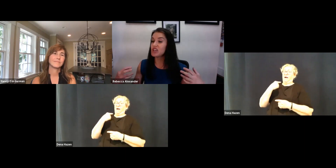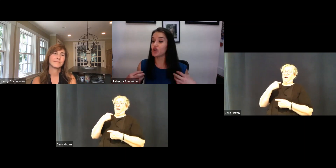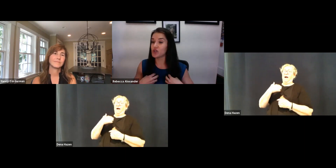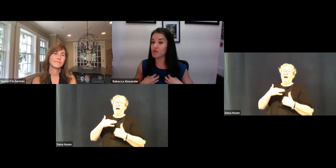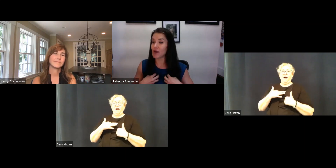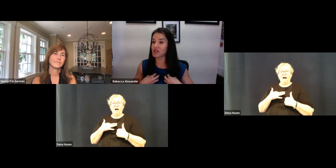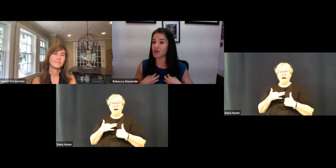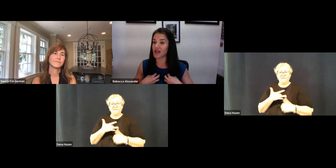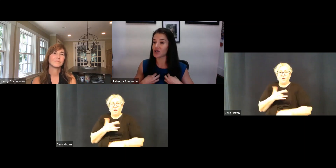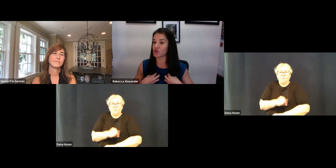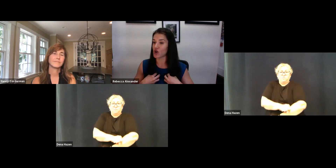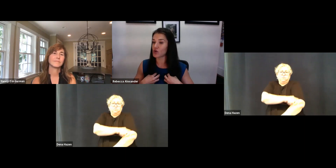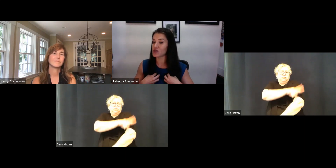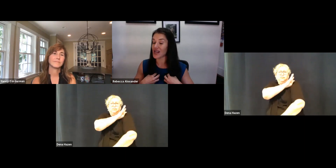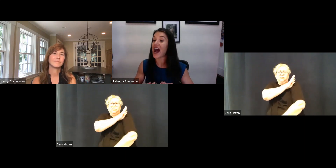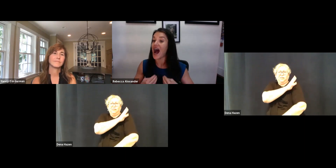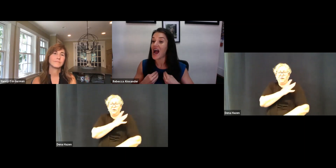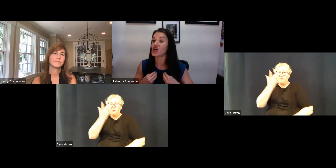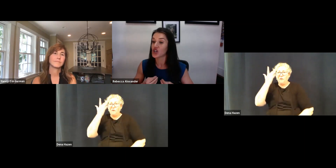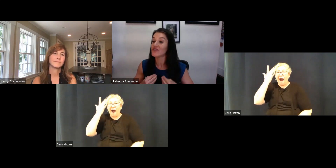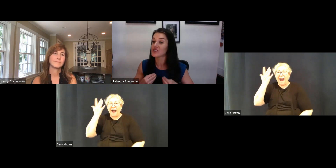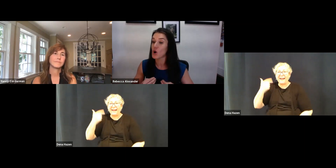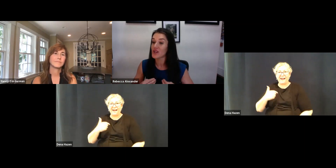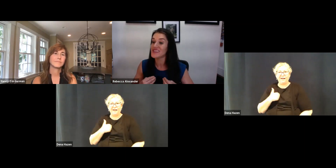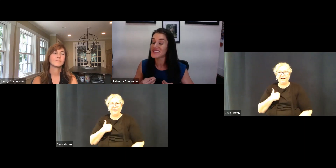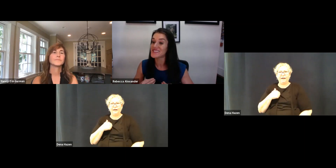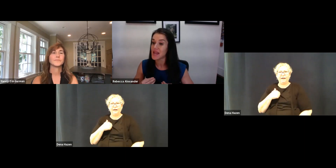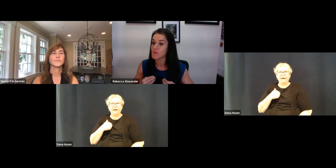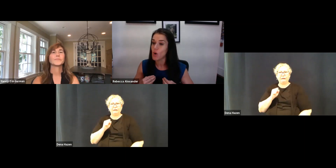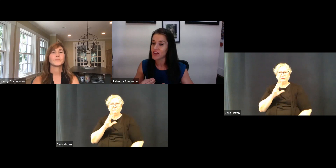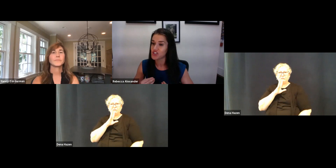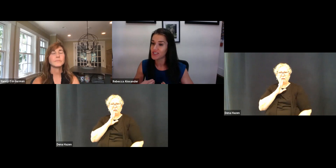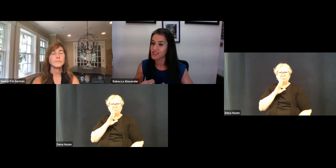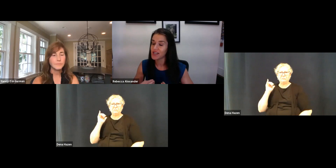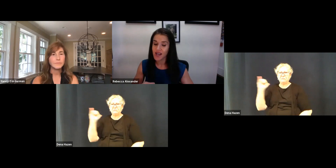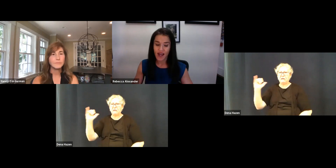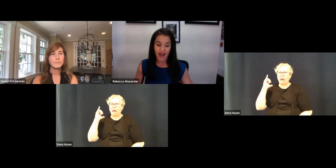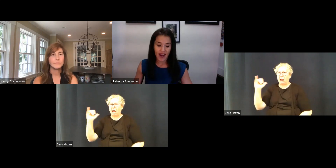me goose bumps, because it was almost like I could have spoken the same question.